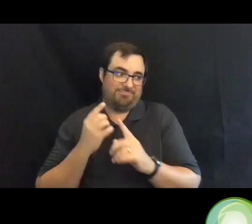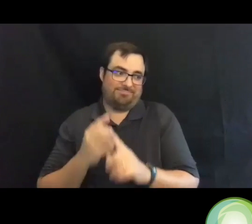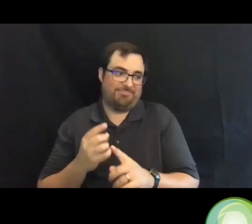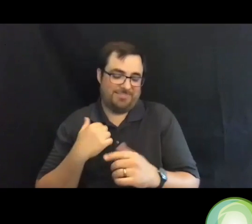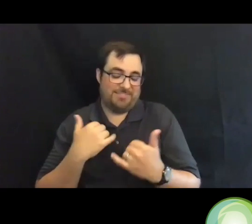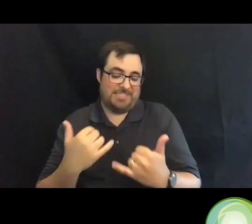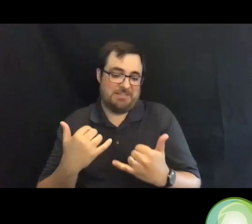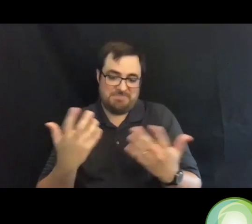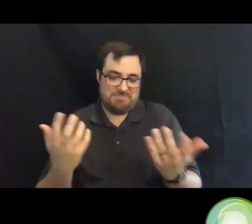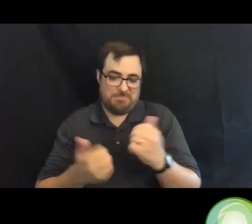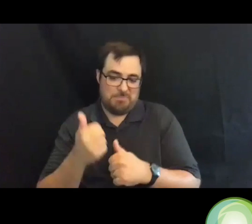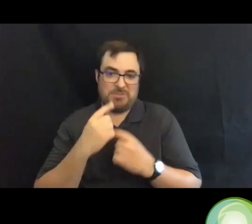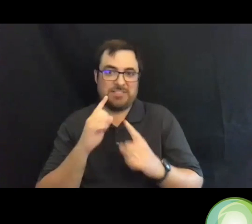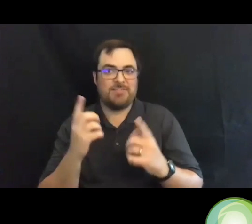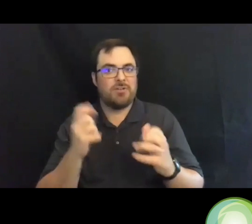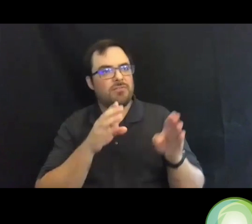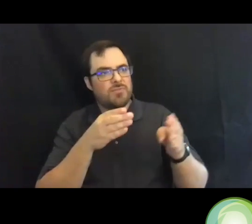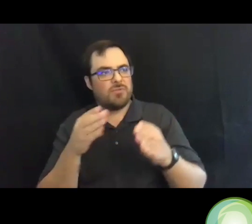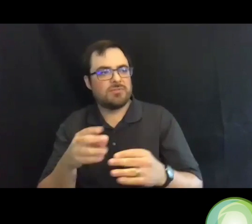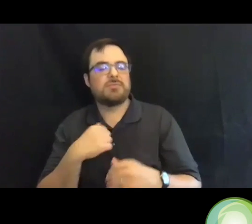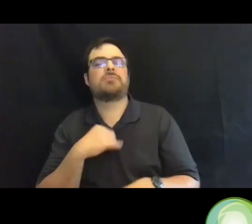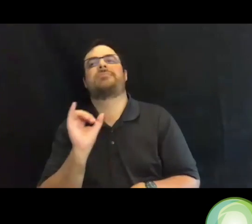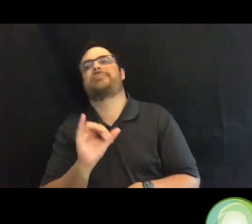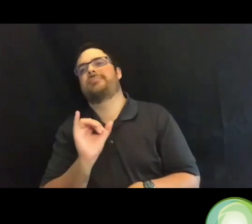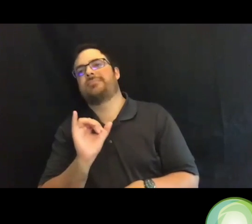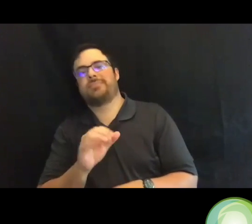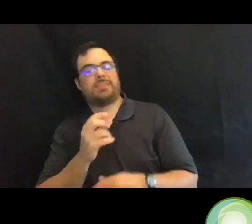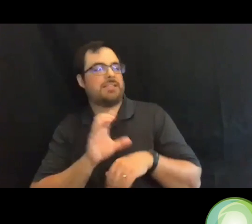and I like your idea of just letting them practice it at home because